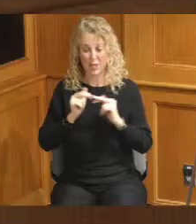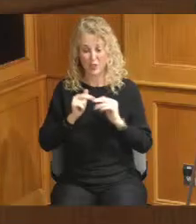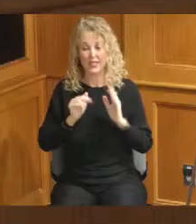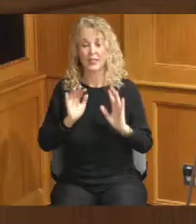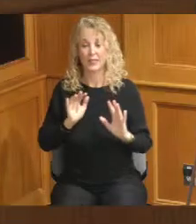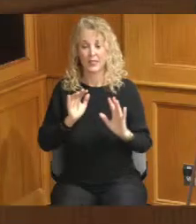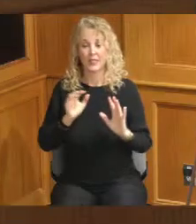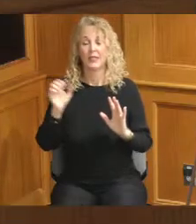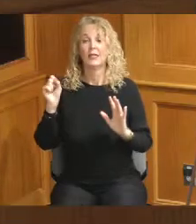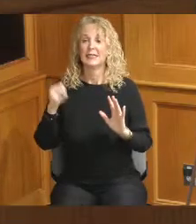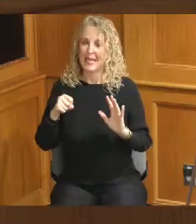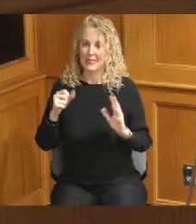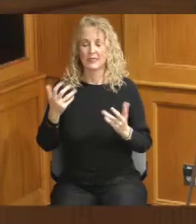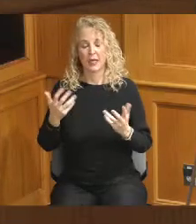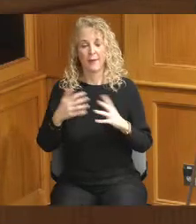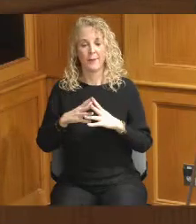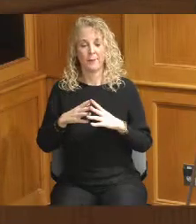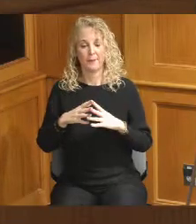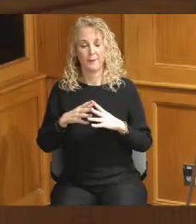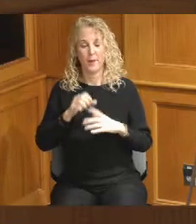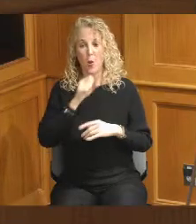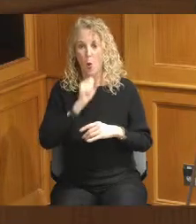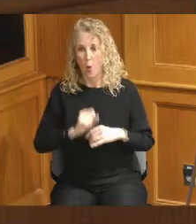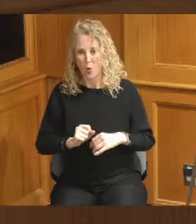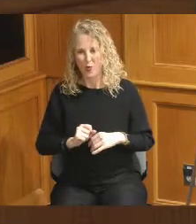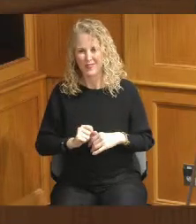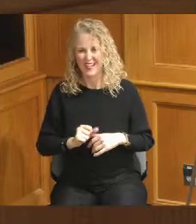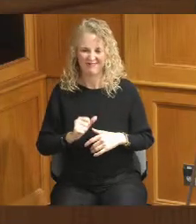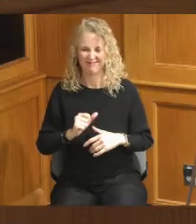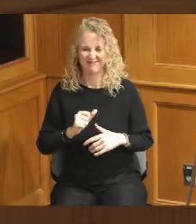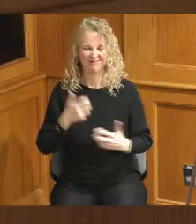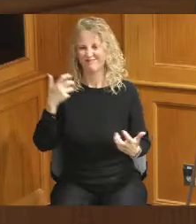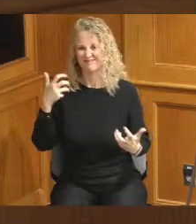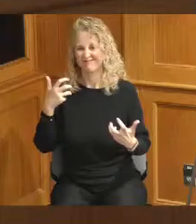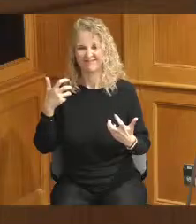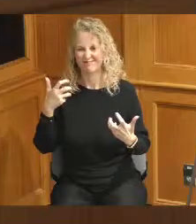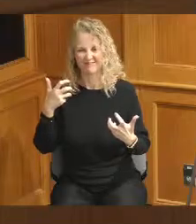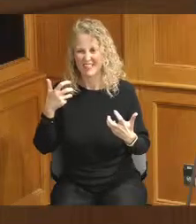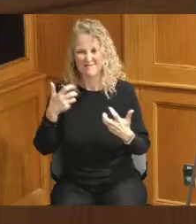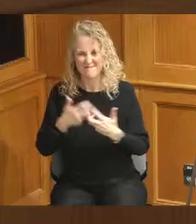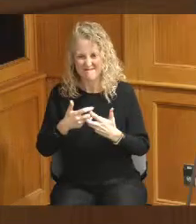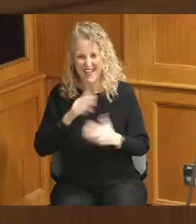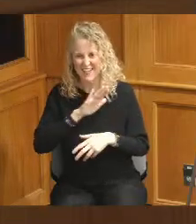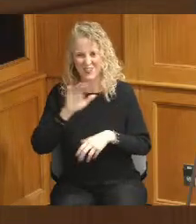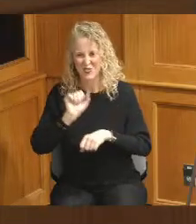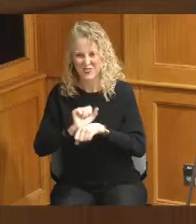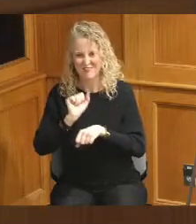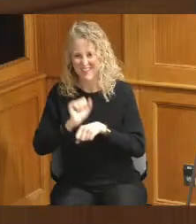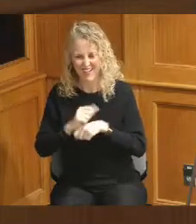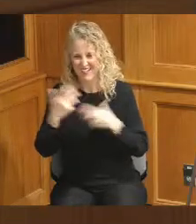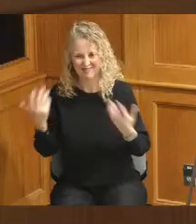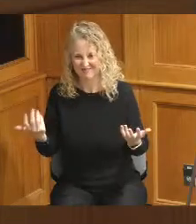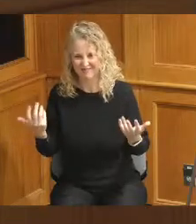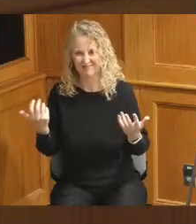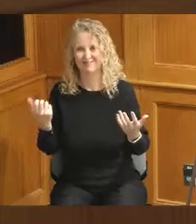is it not really appropriate for that work it it doesn't it lacks the technology and so especially